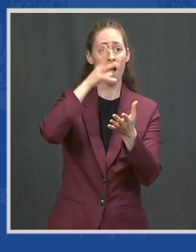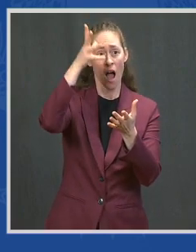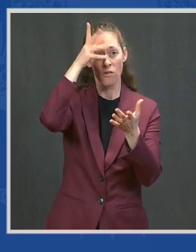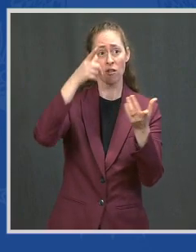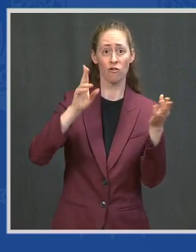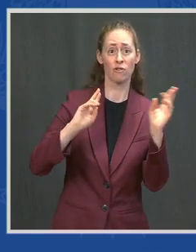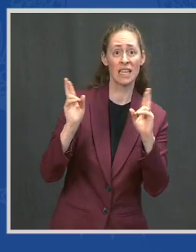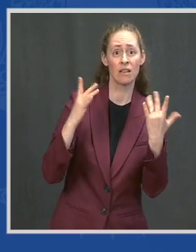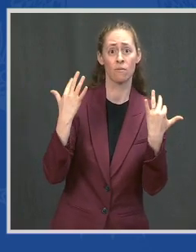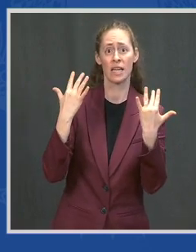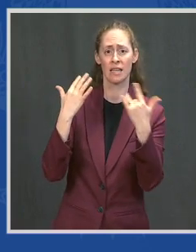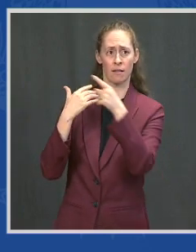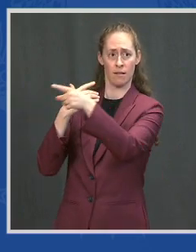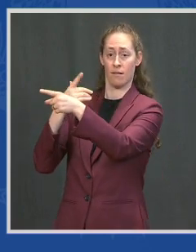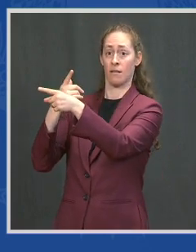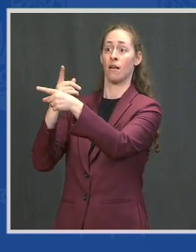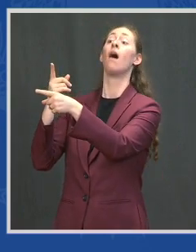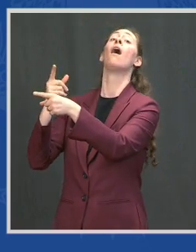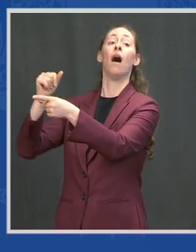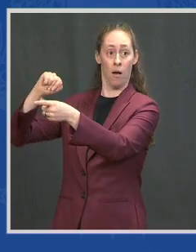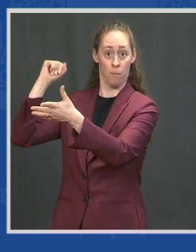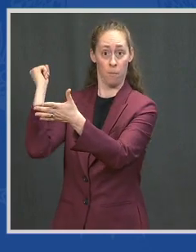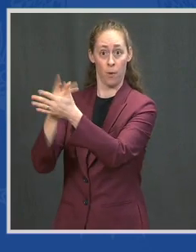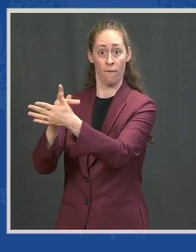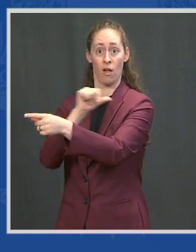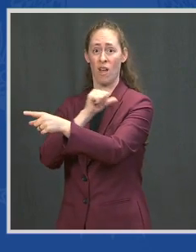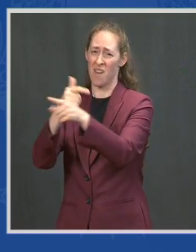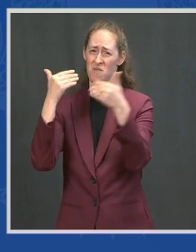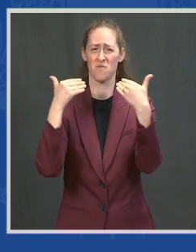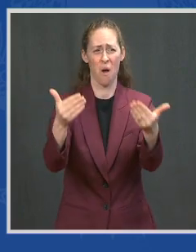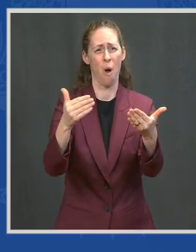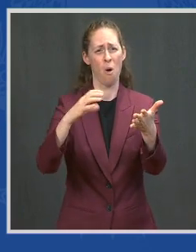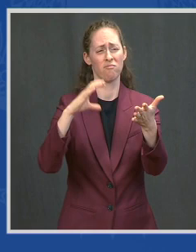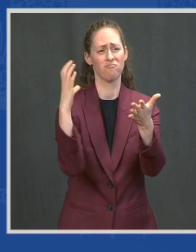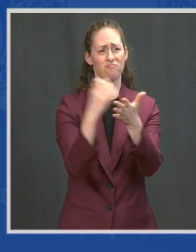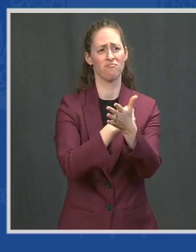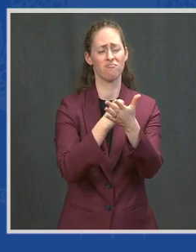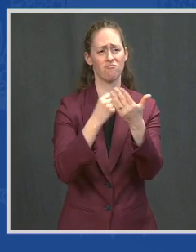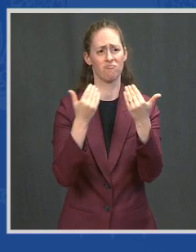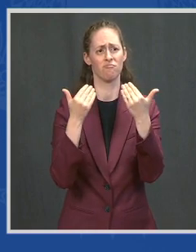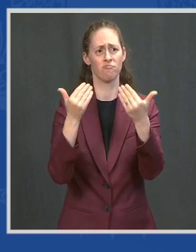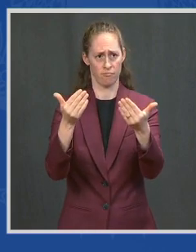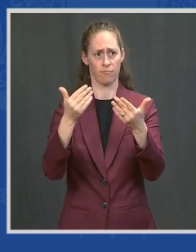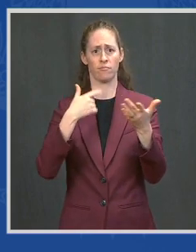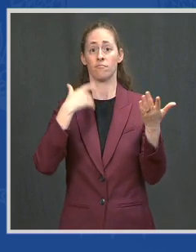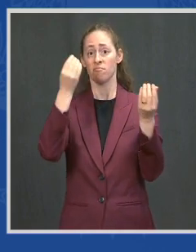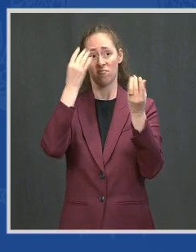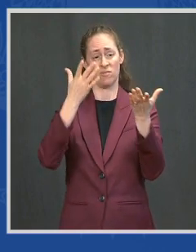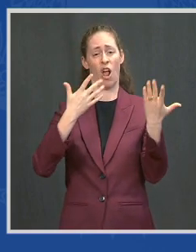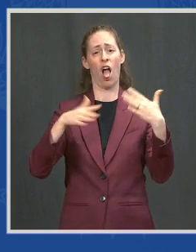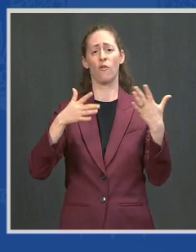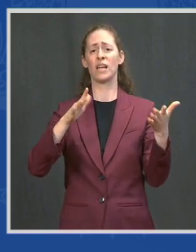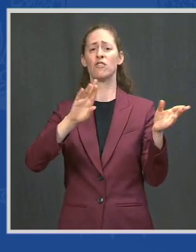immediately move to make about 20,000 pharmacy sites across the country ready to vaccinate those adolescents